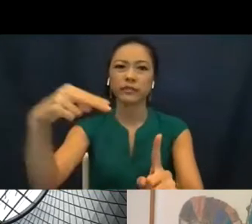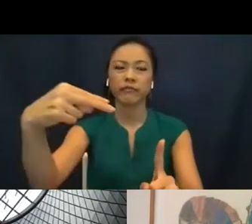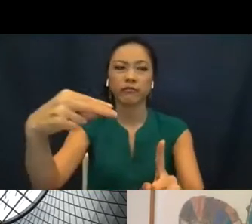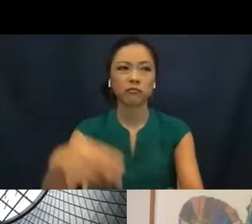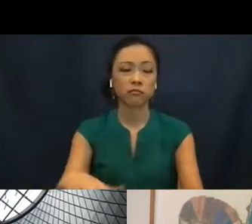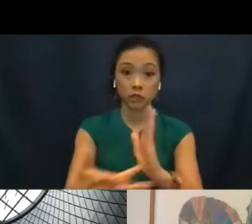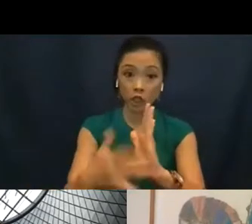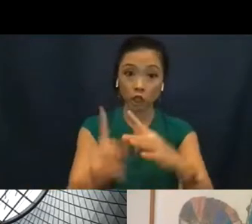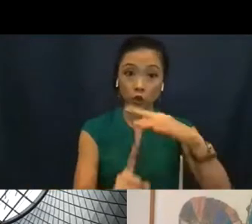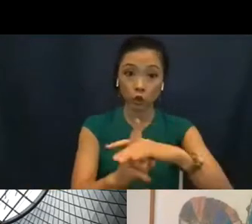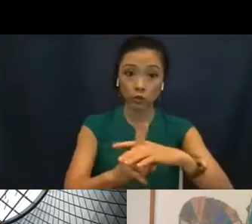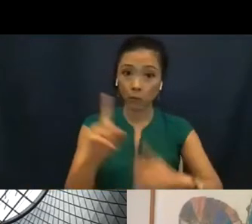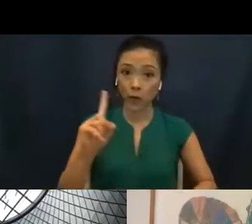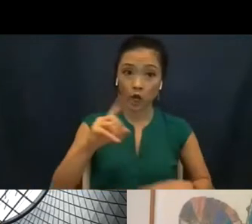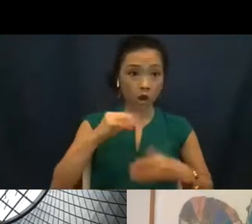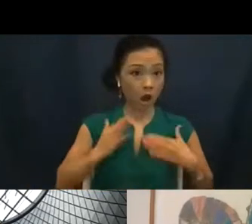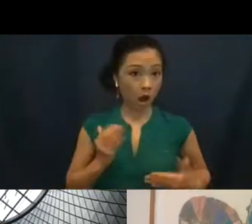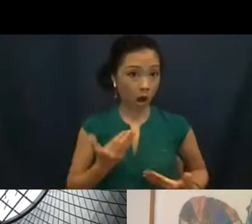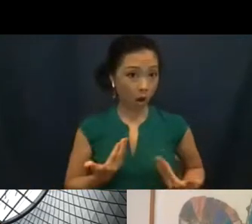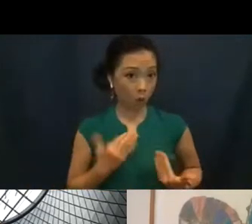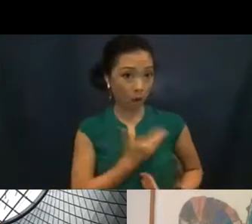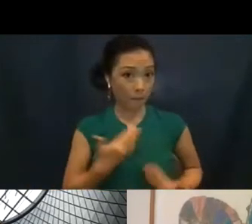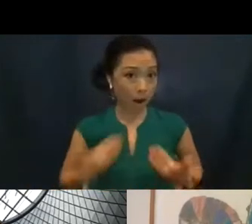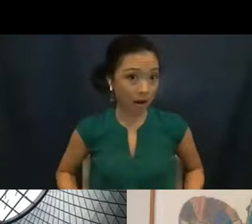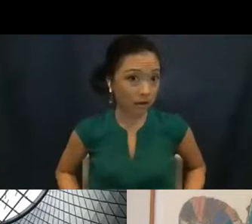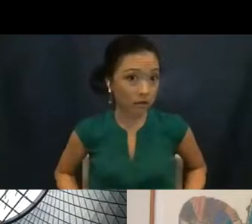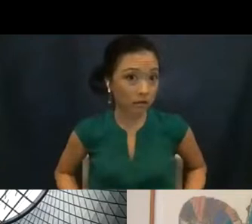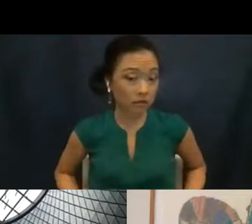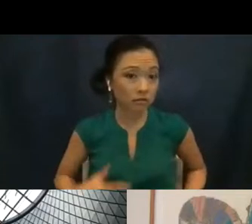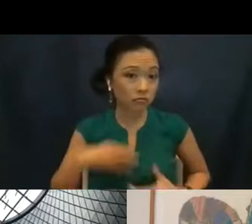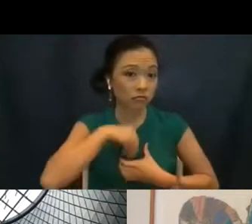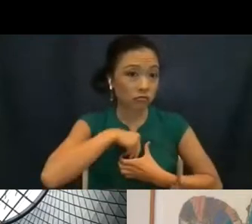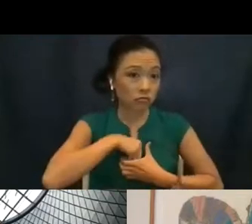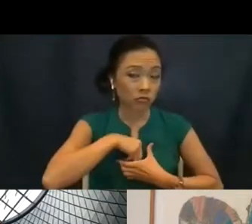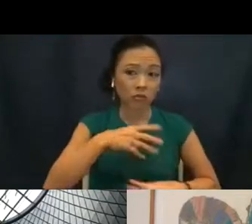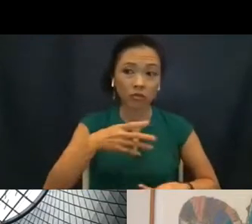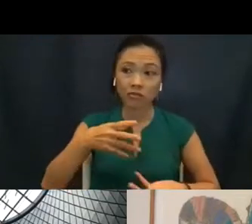access or lack thereof within the medical institution, which as Candace beautifully